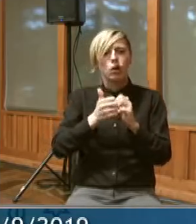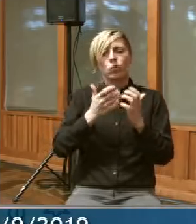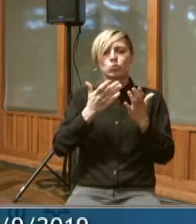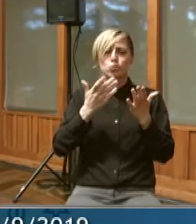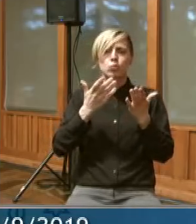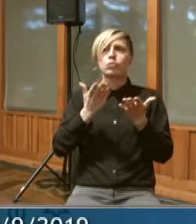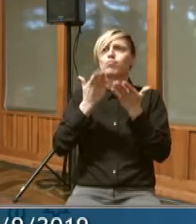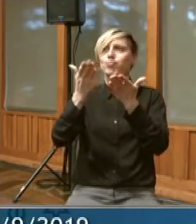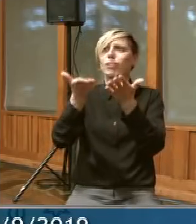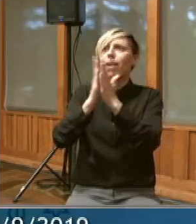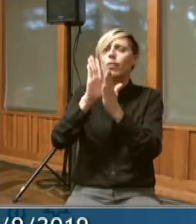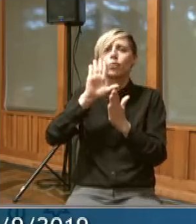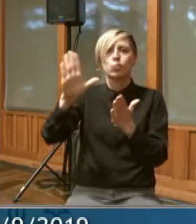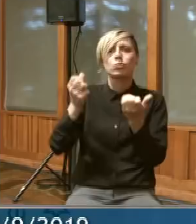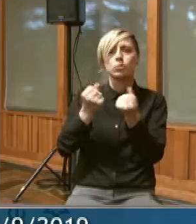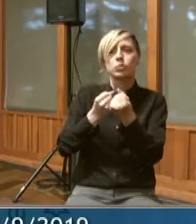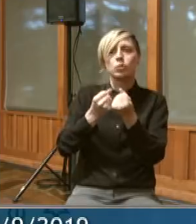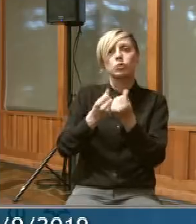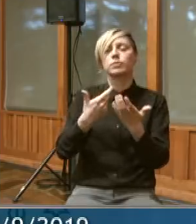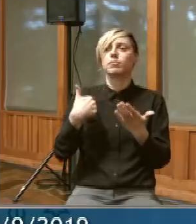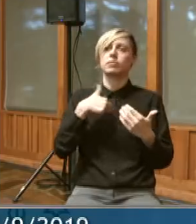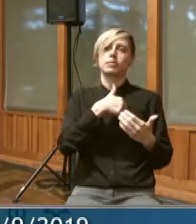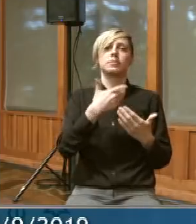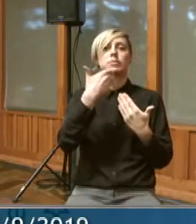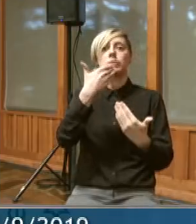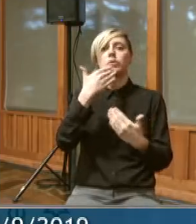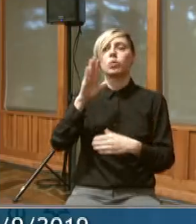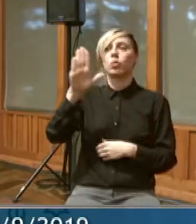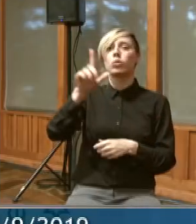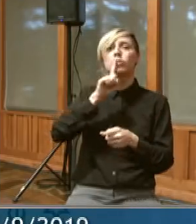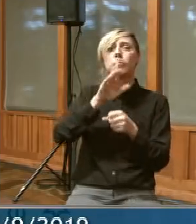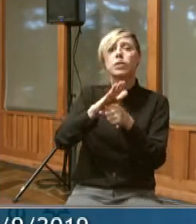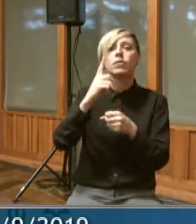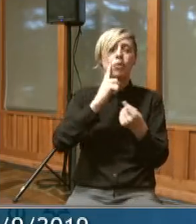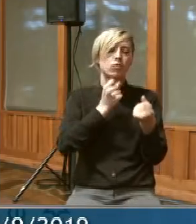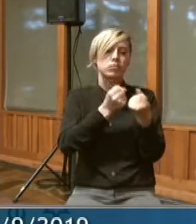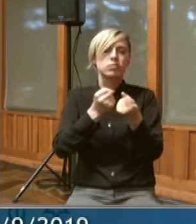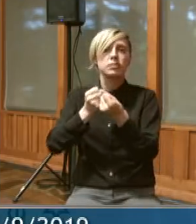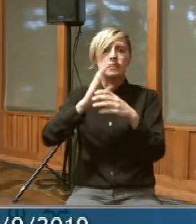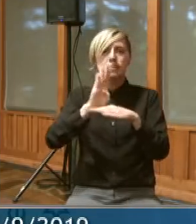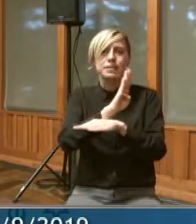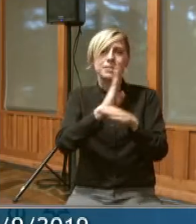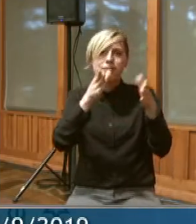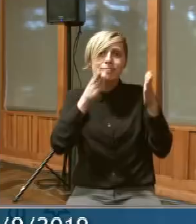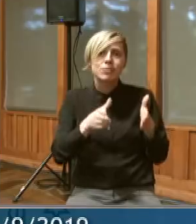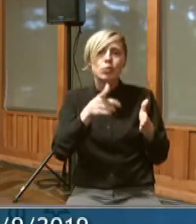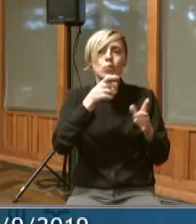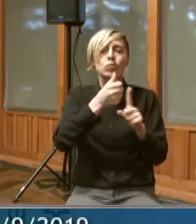IN THE IBHY ARE DELIVERING A VARIETY OF SUPPORT THAT OUR CITY NEEDS TO GROW. WE APPRECIATE PROSPER PORTLAND'S